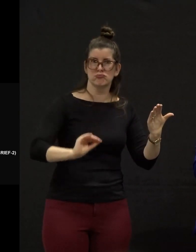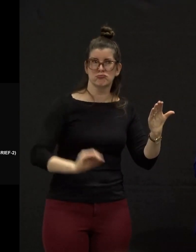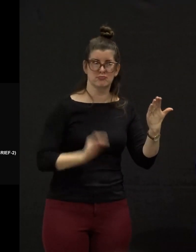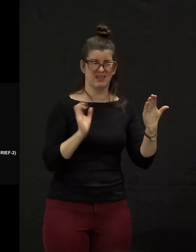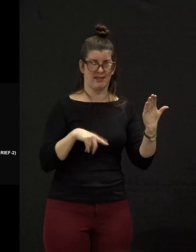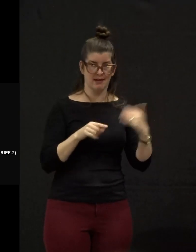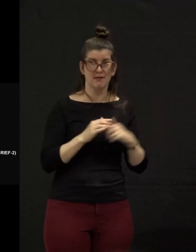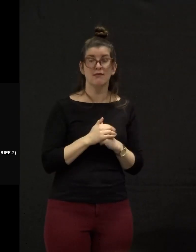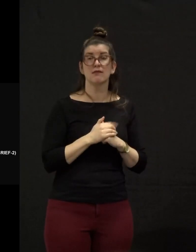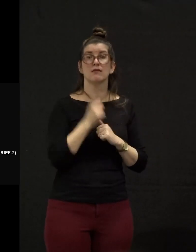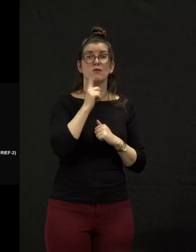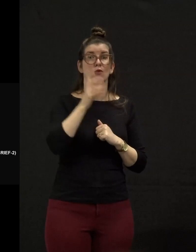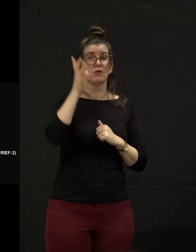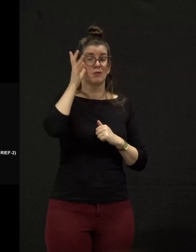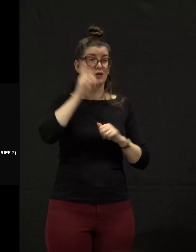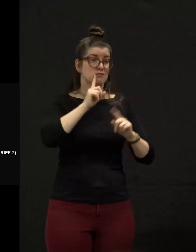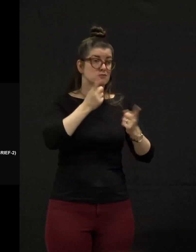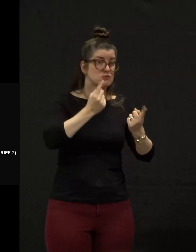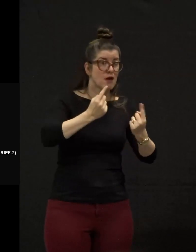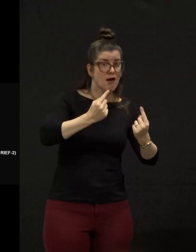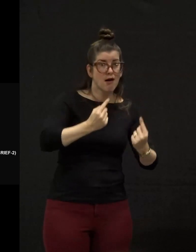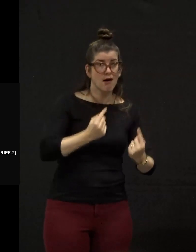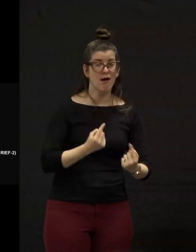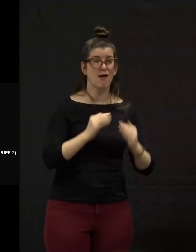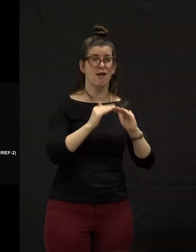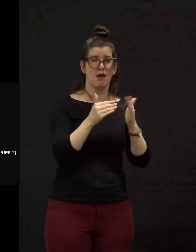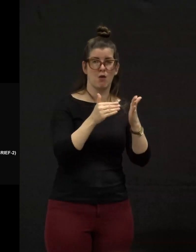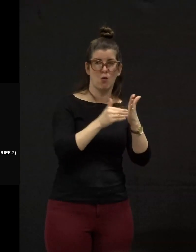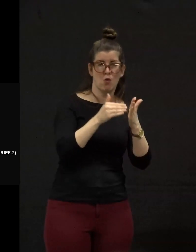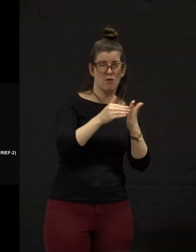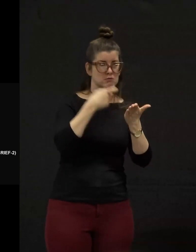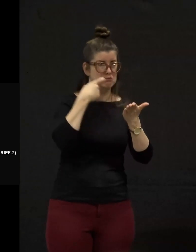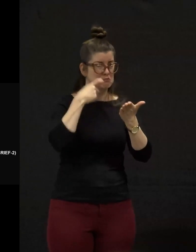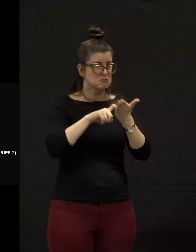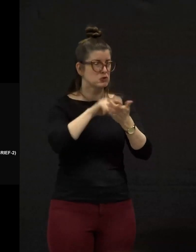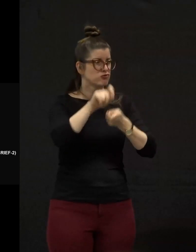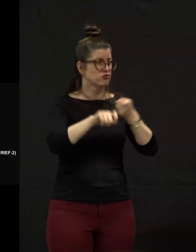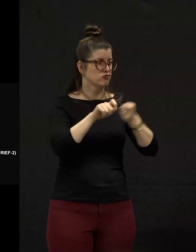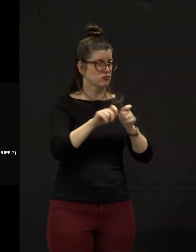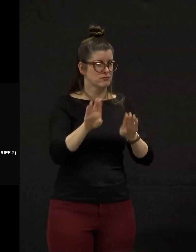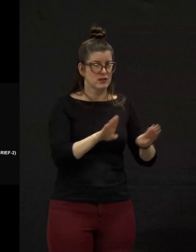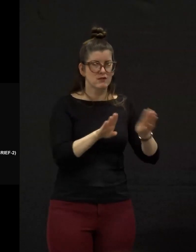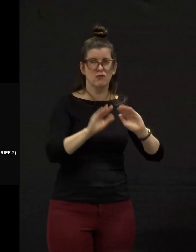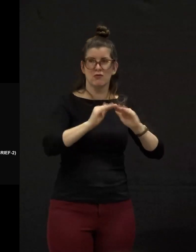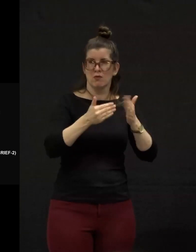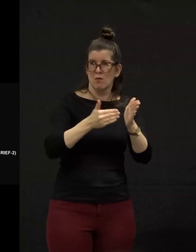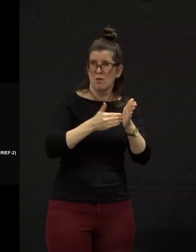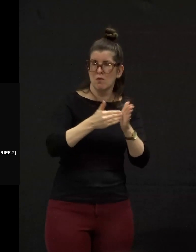for the parent to respond to how often they see a certain behavior or how often they are concerned